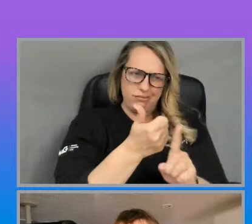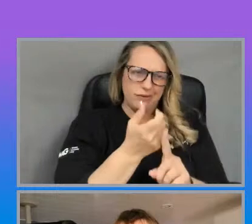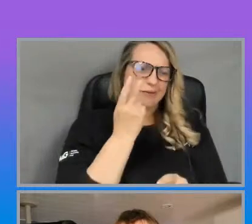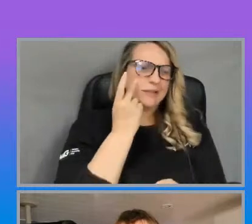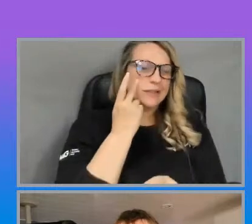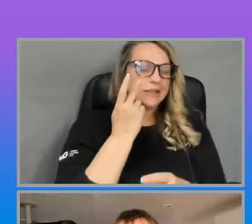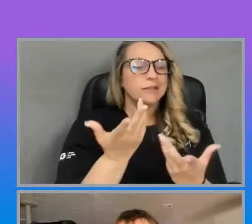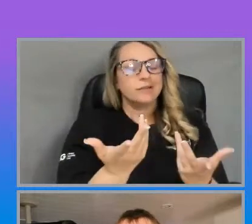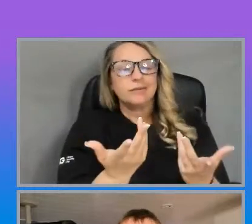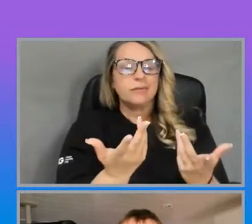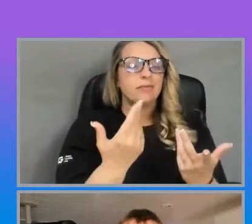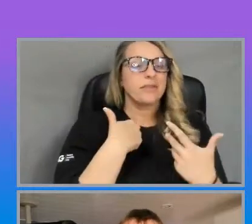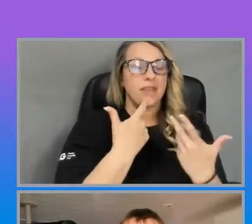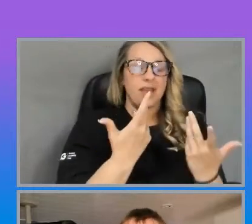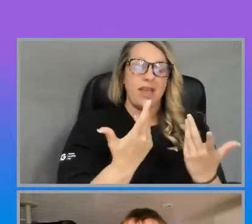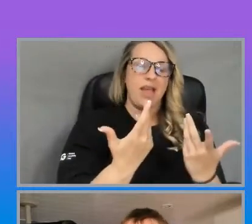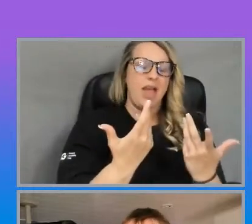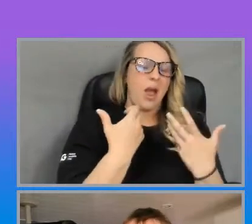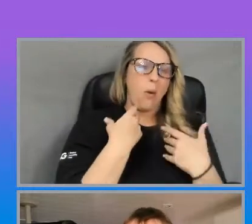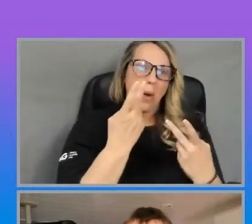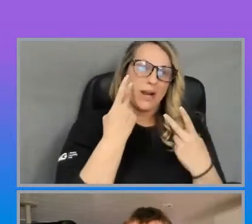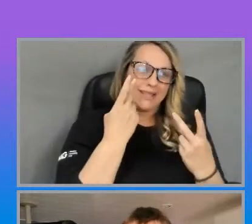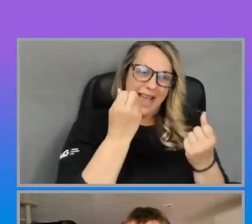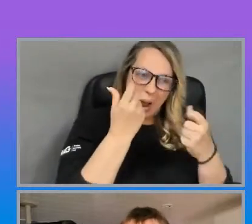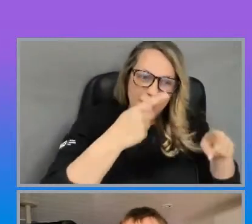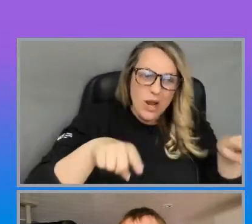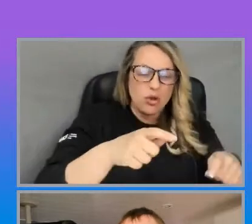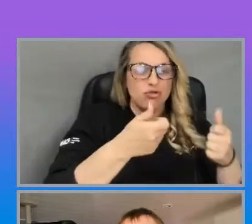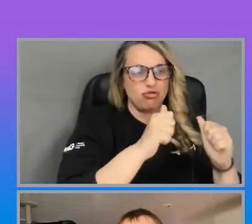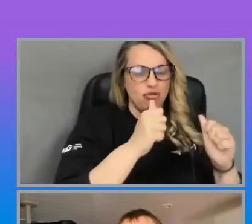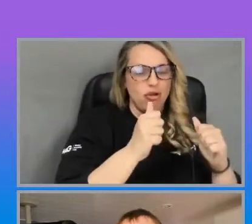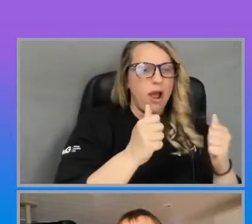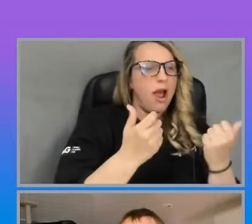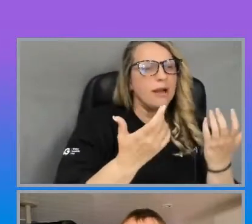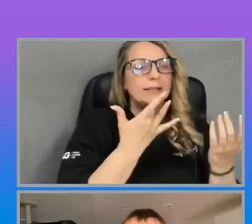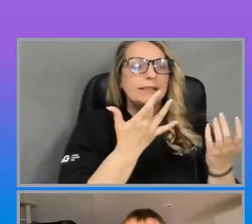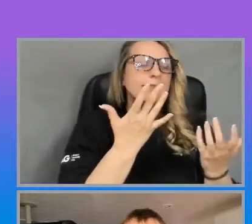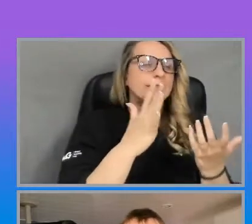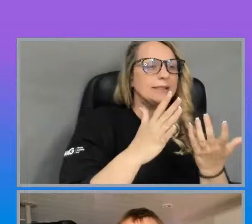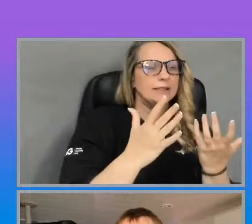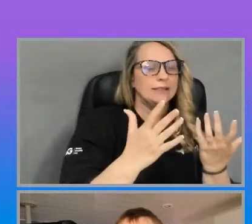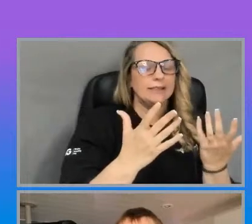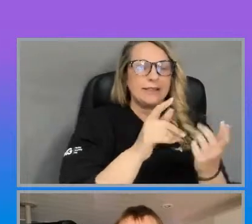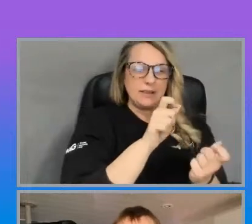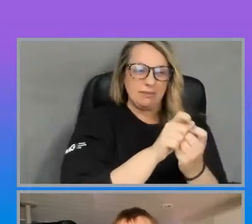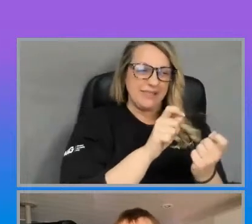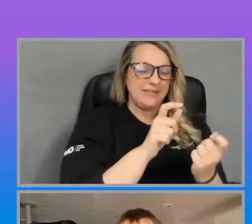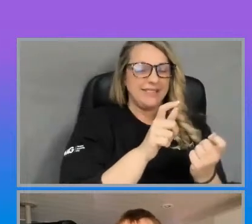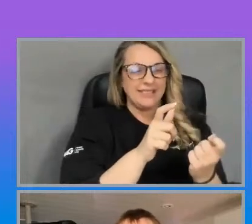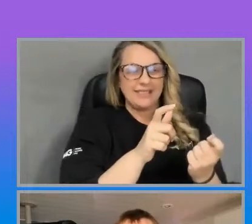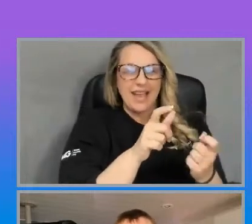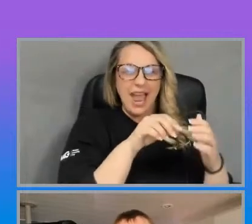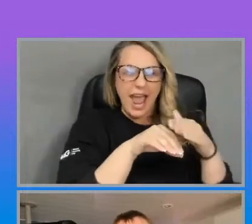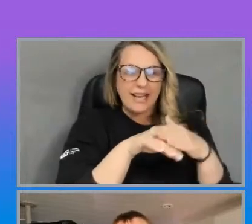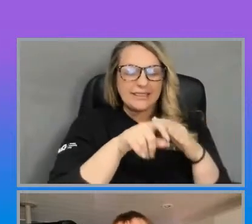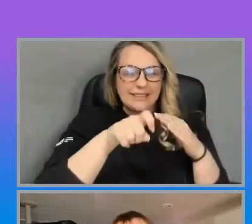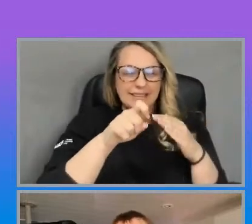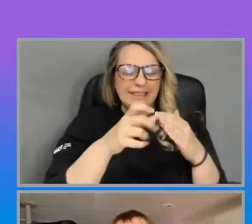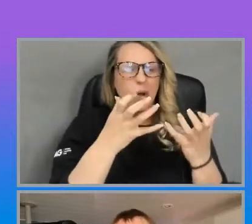be very interested in as many different people trying this out as possible, particularly if you